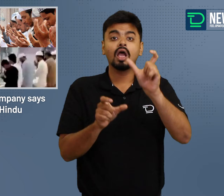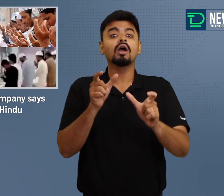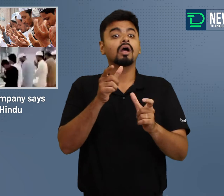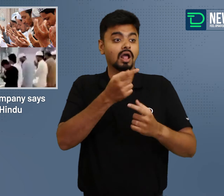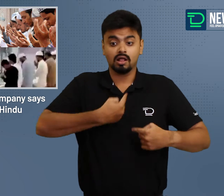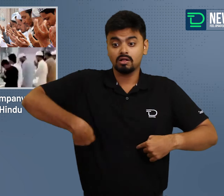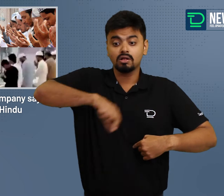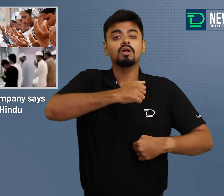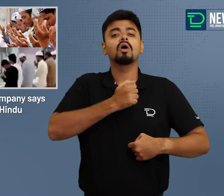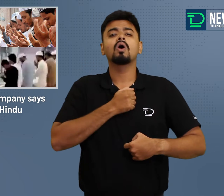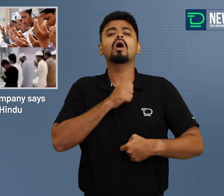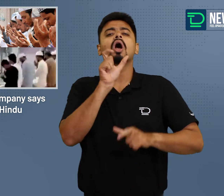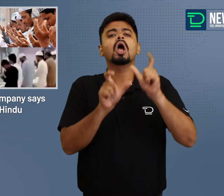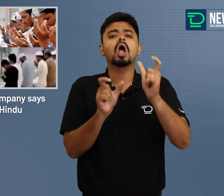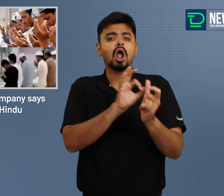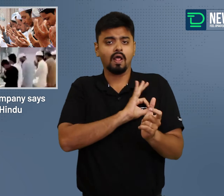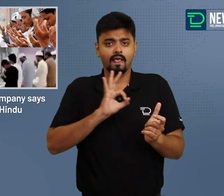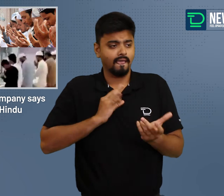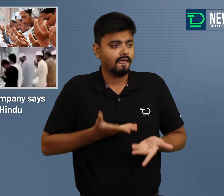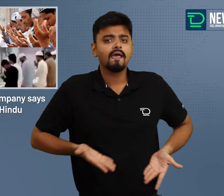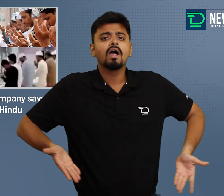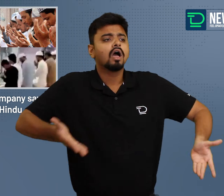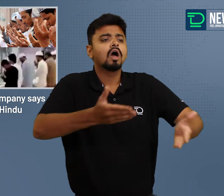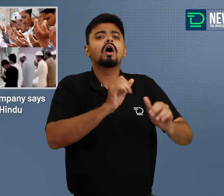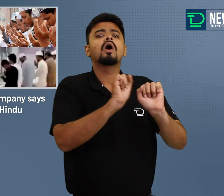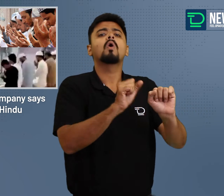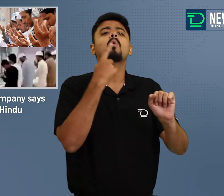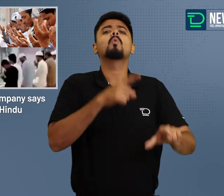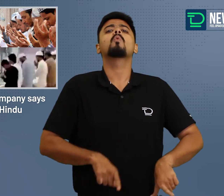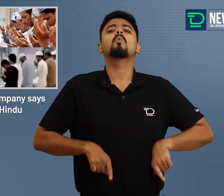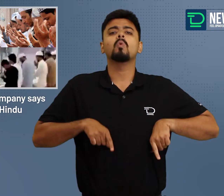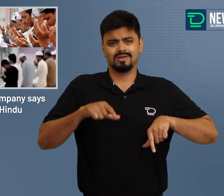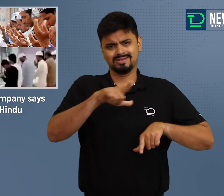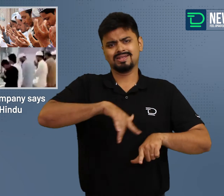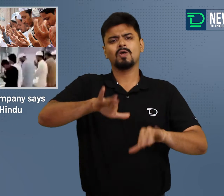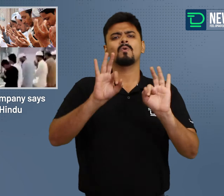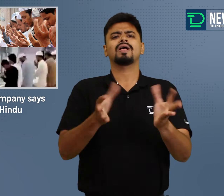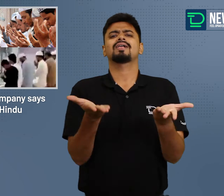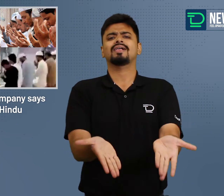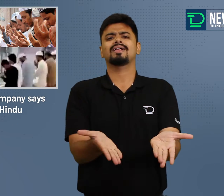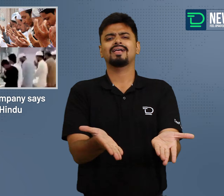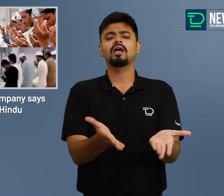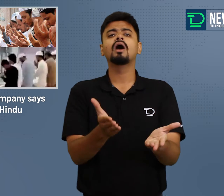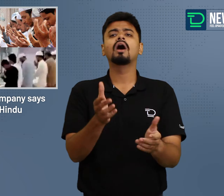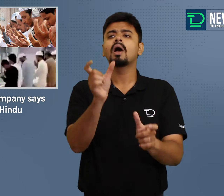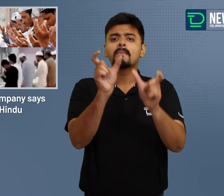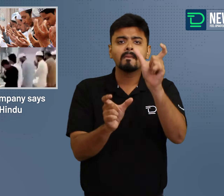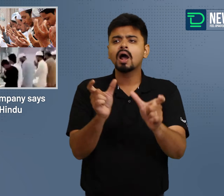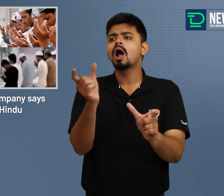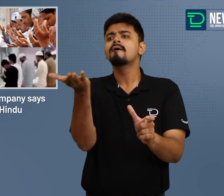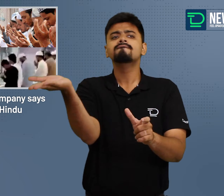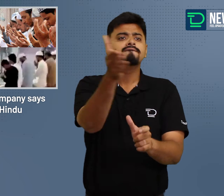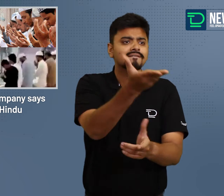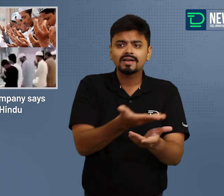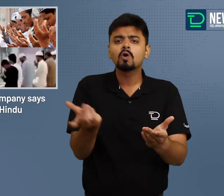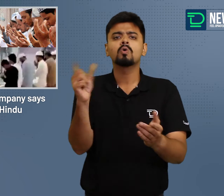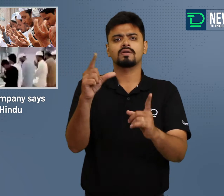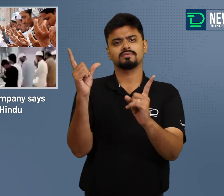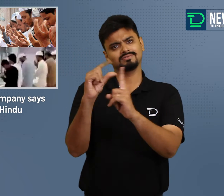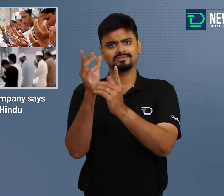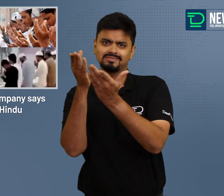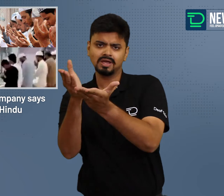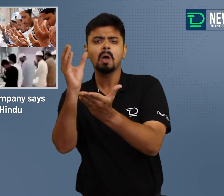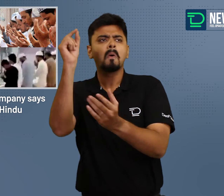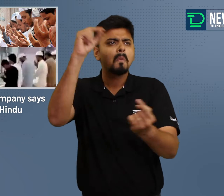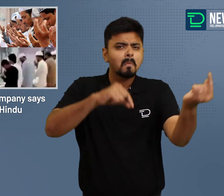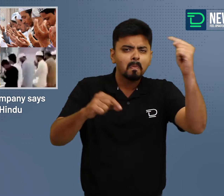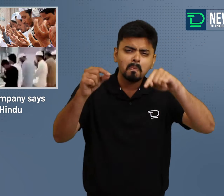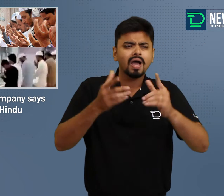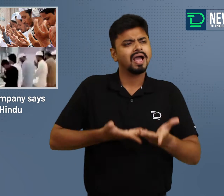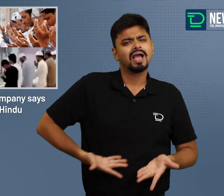Among our employees are local residents, and people from UP and across the country.